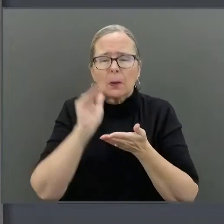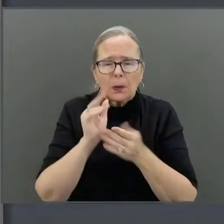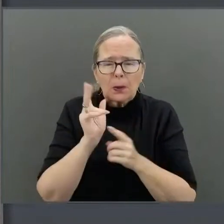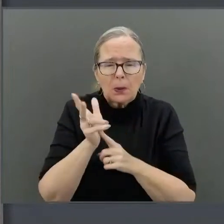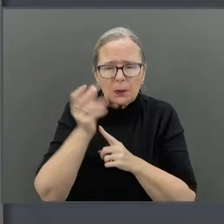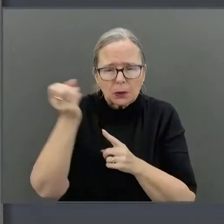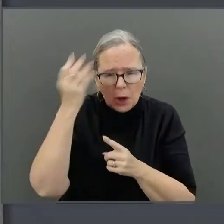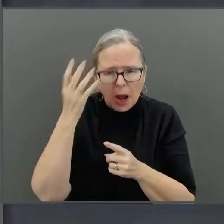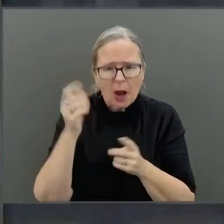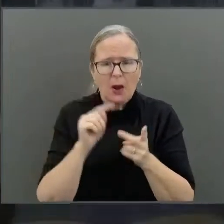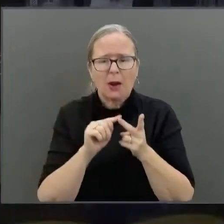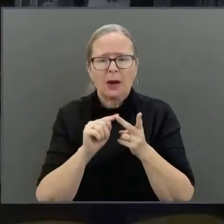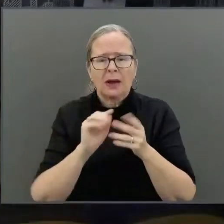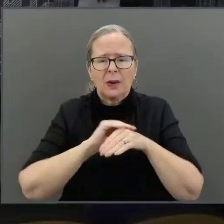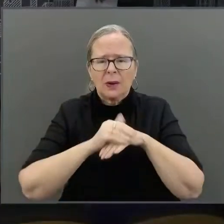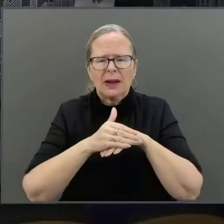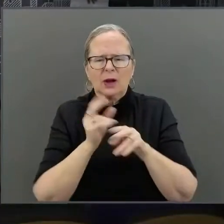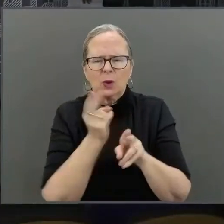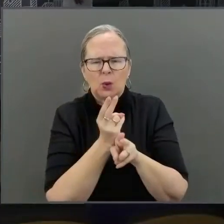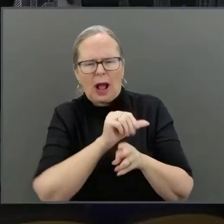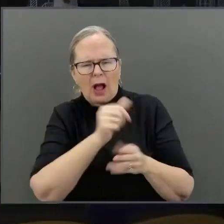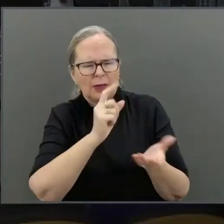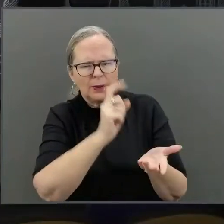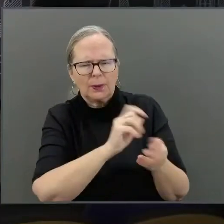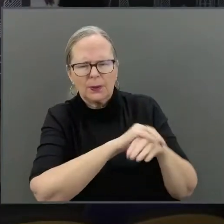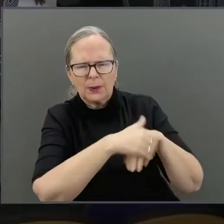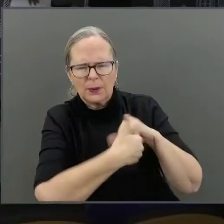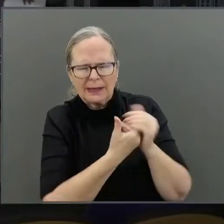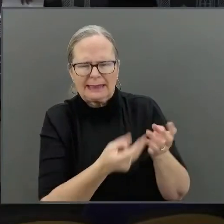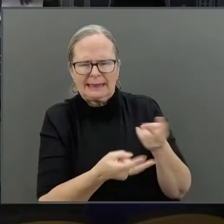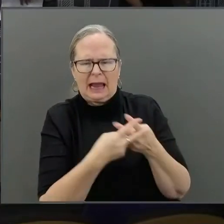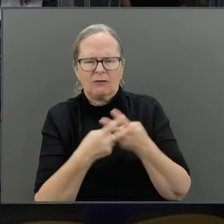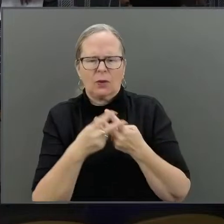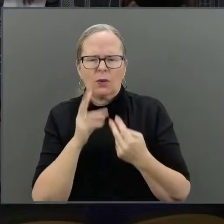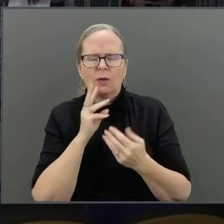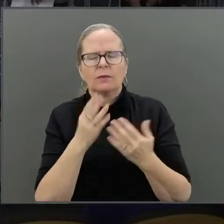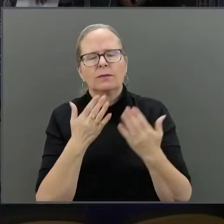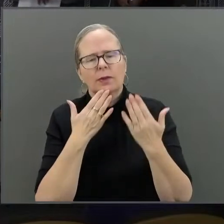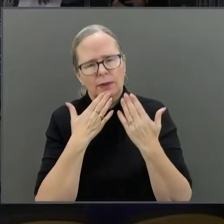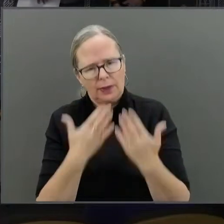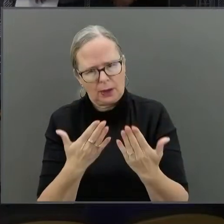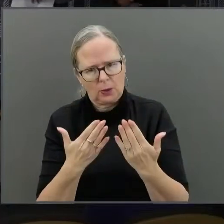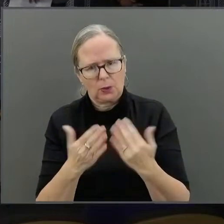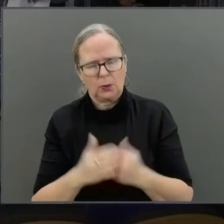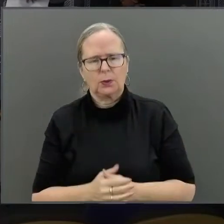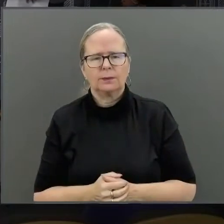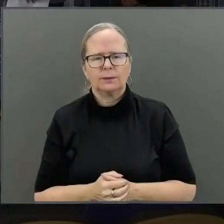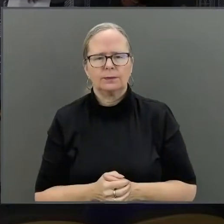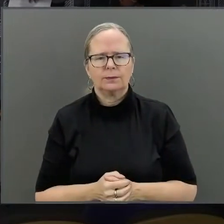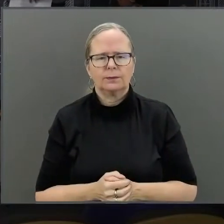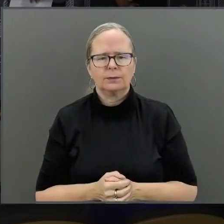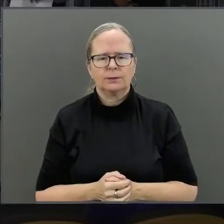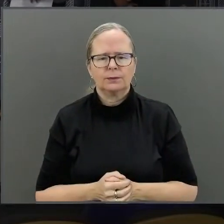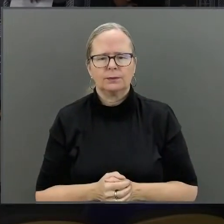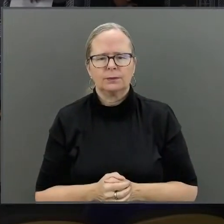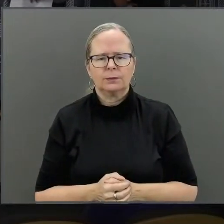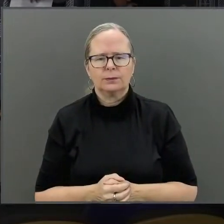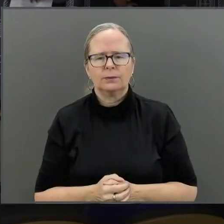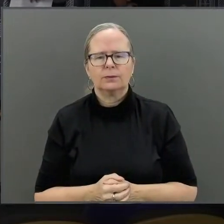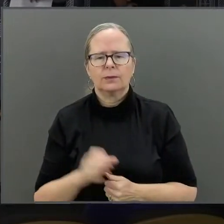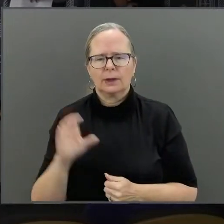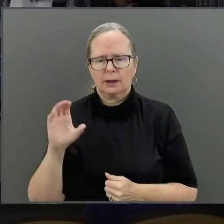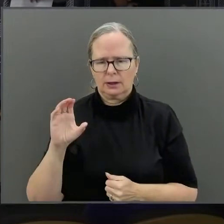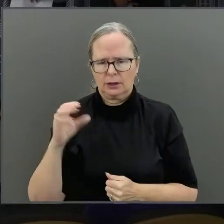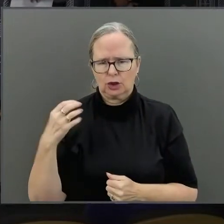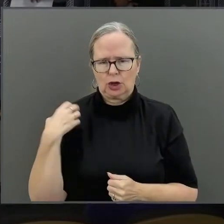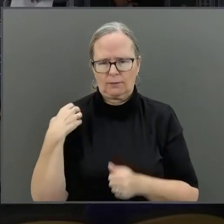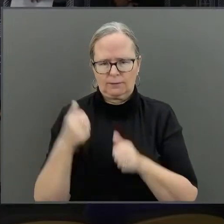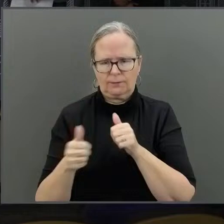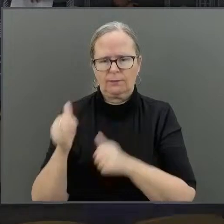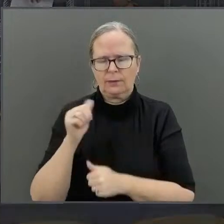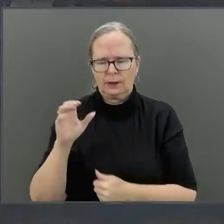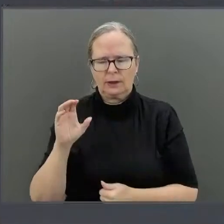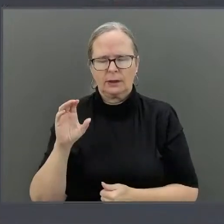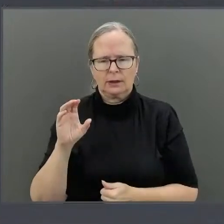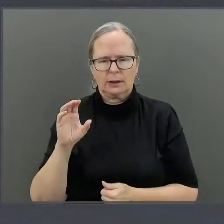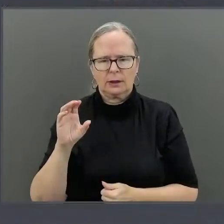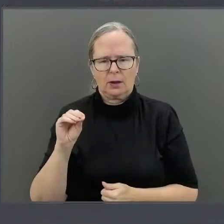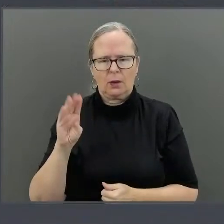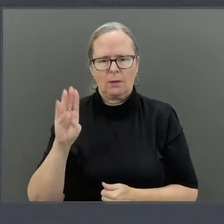update thank you mayor good afternoon thanks for joining us today and a special thank you